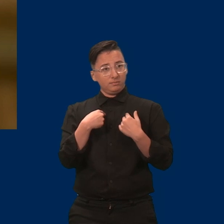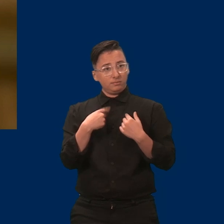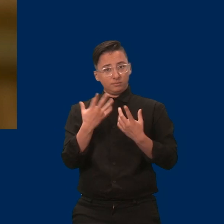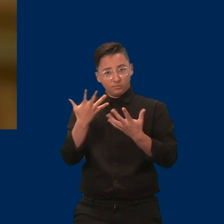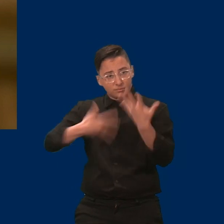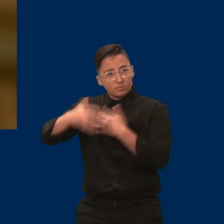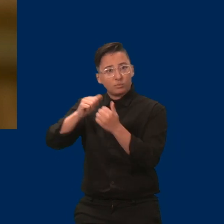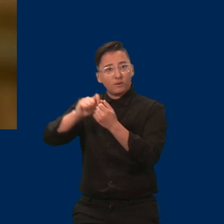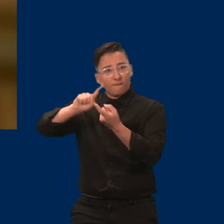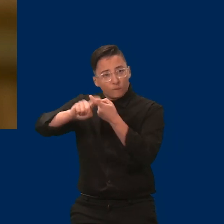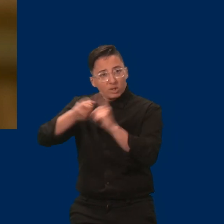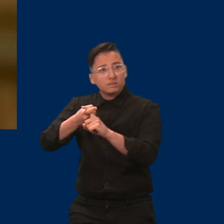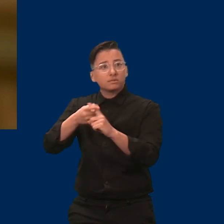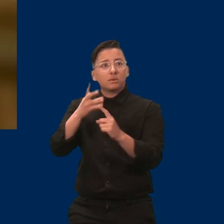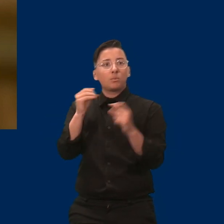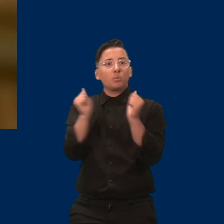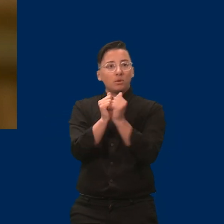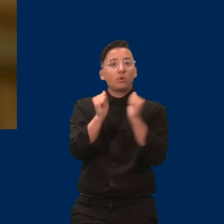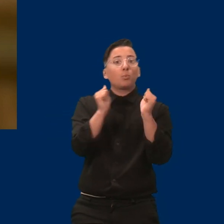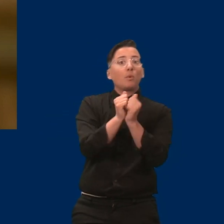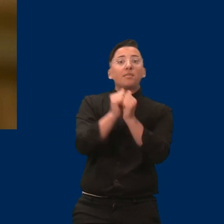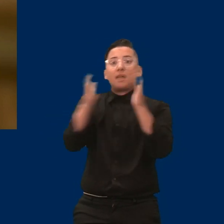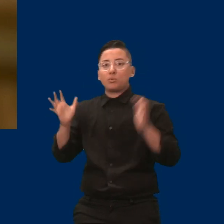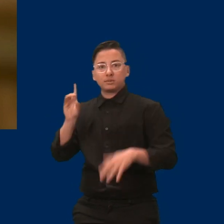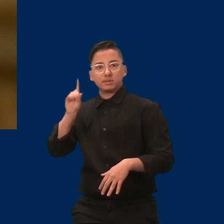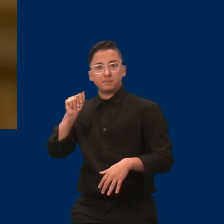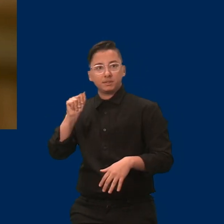I want to go-- I want to learn.